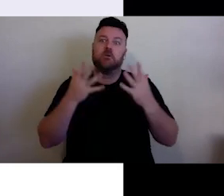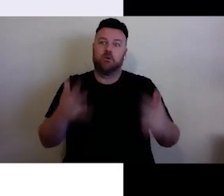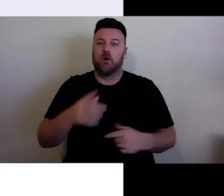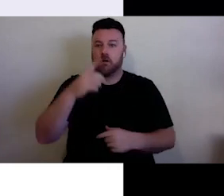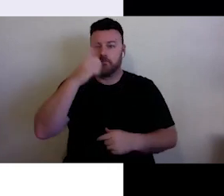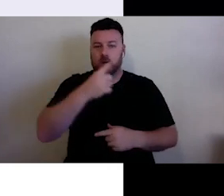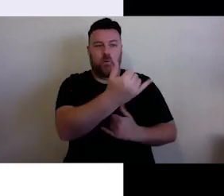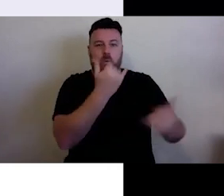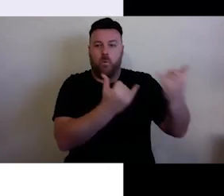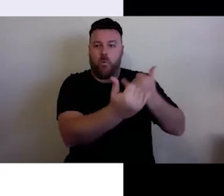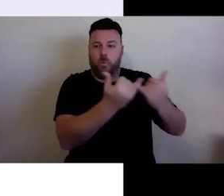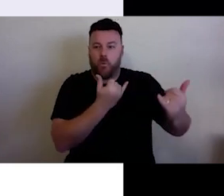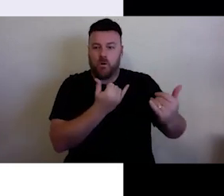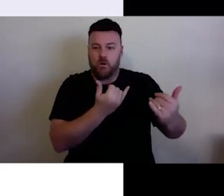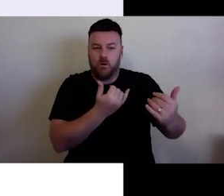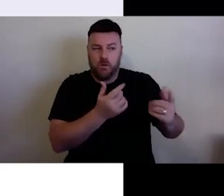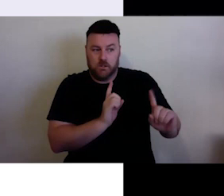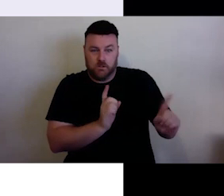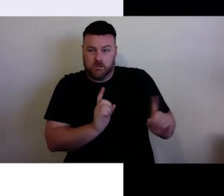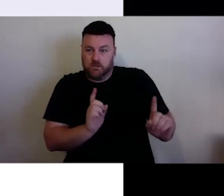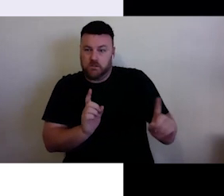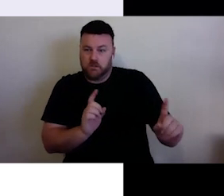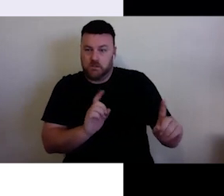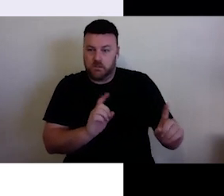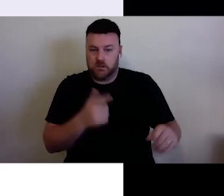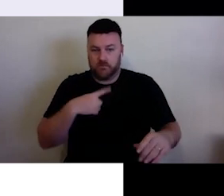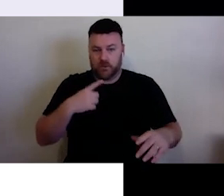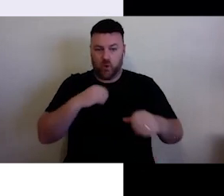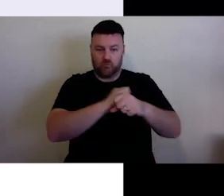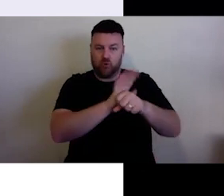working in this space since the coronavirus pandemic and the